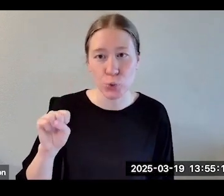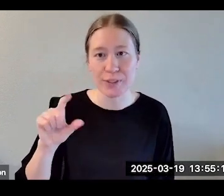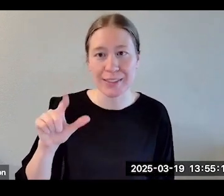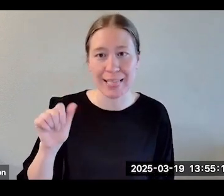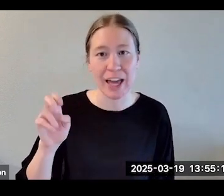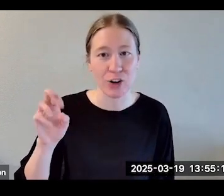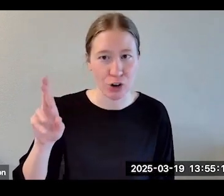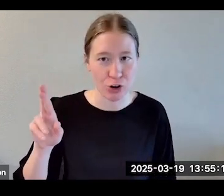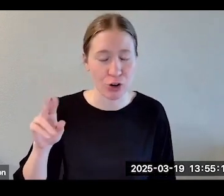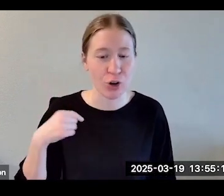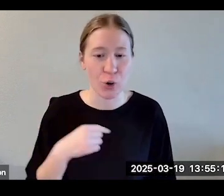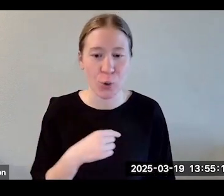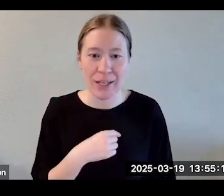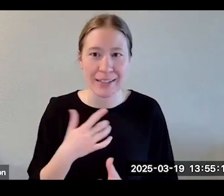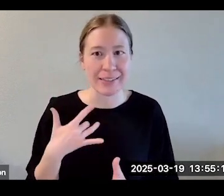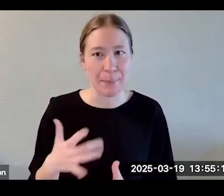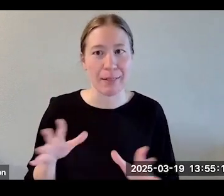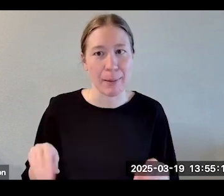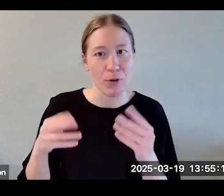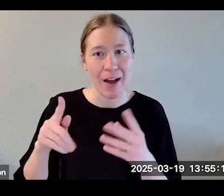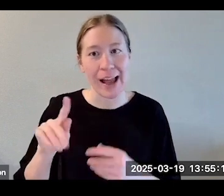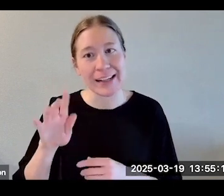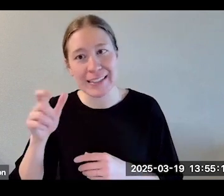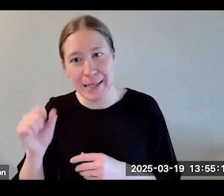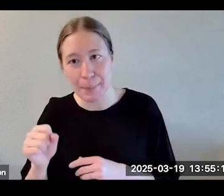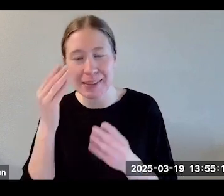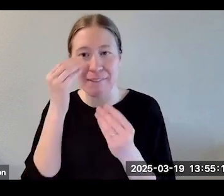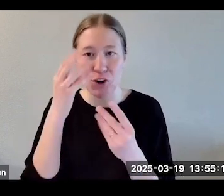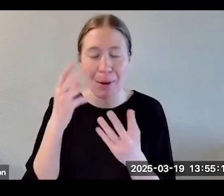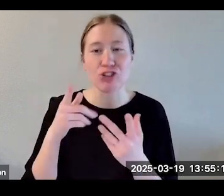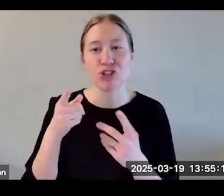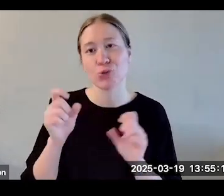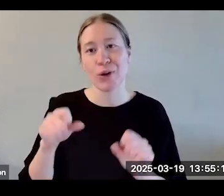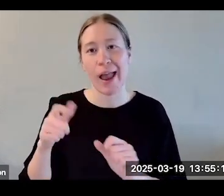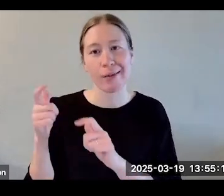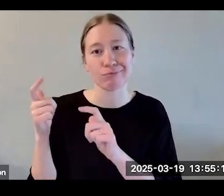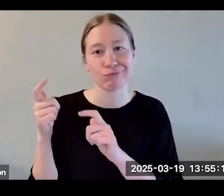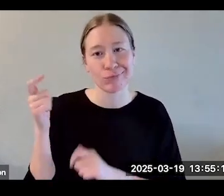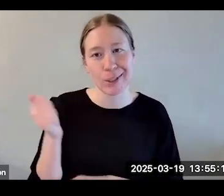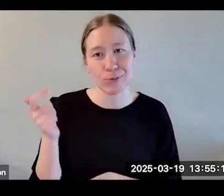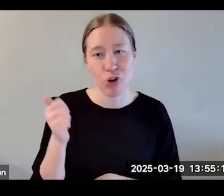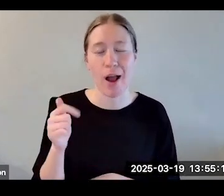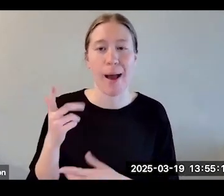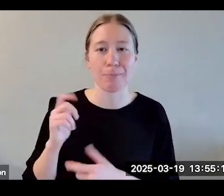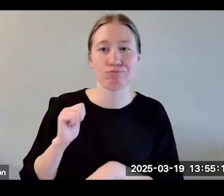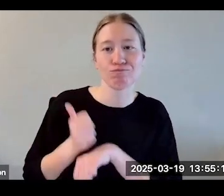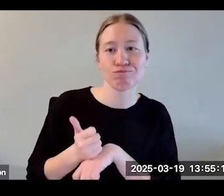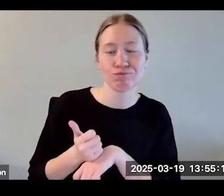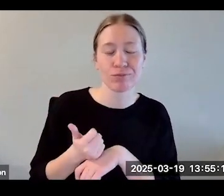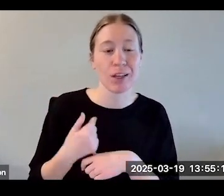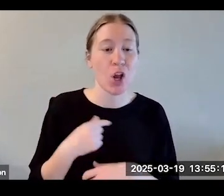so if you wanna stay sharp on this subject, it could be a great thing to subscribe to. But we also include various happenings